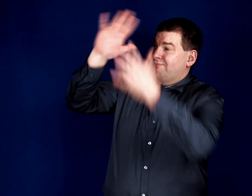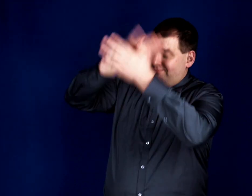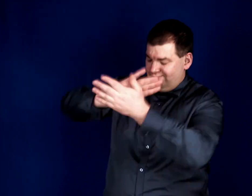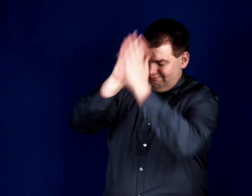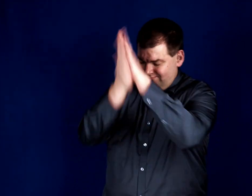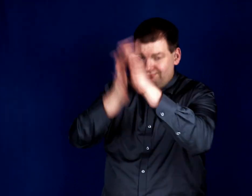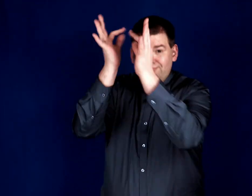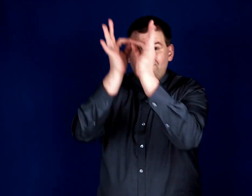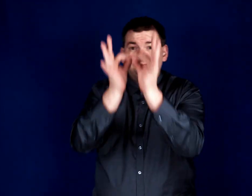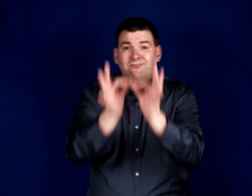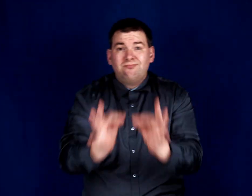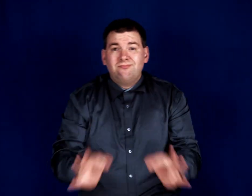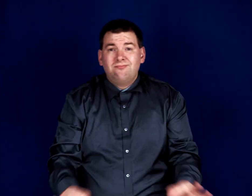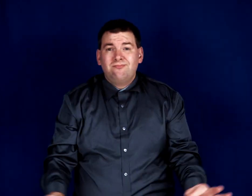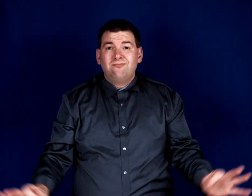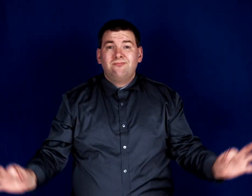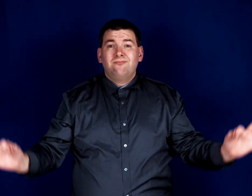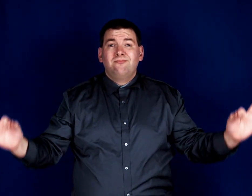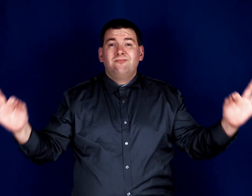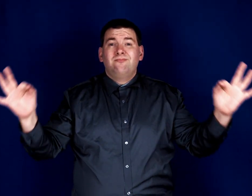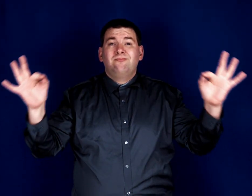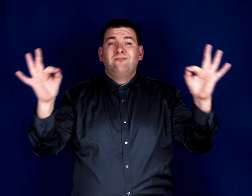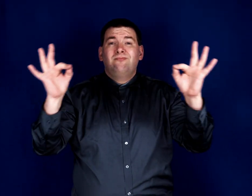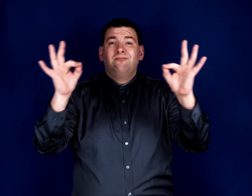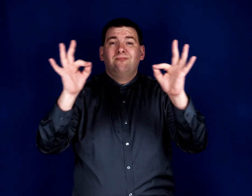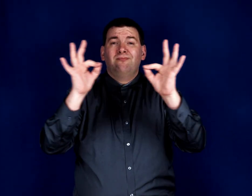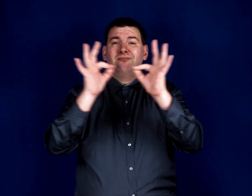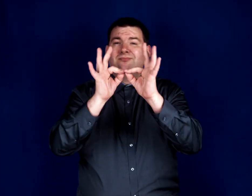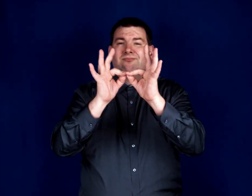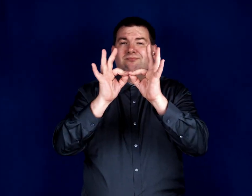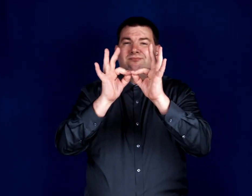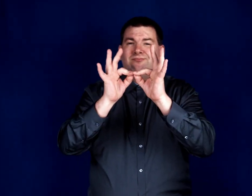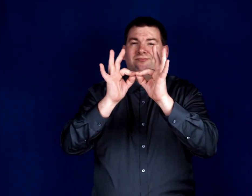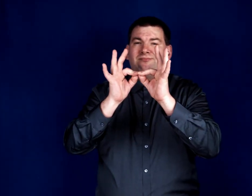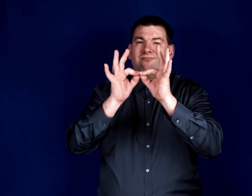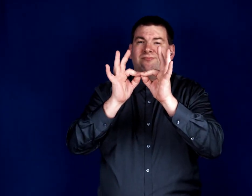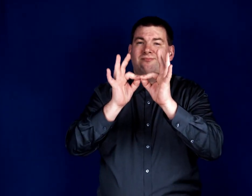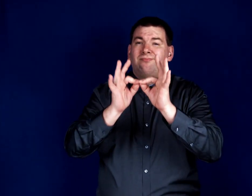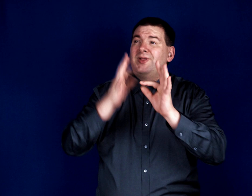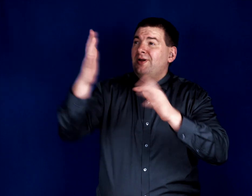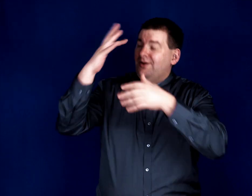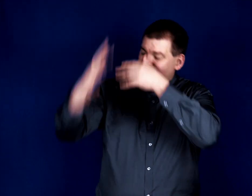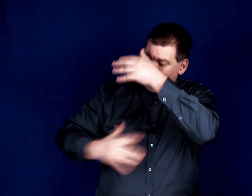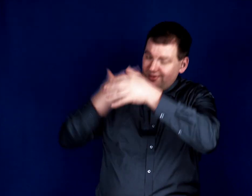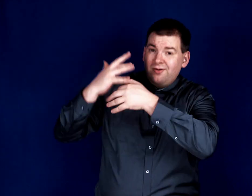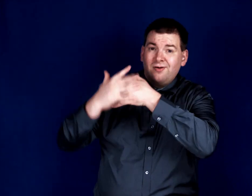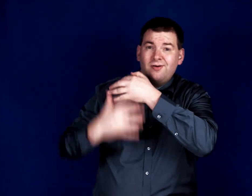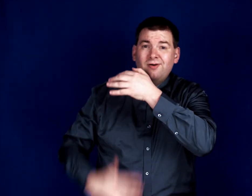became sacred. There the blood